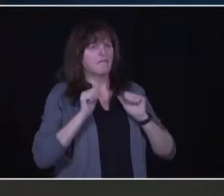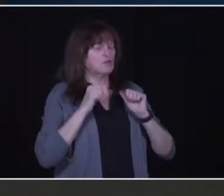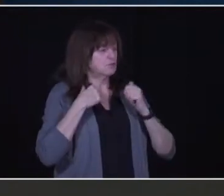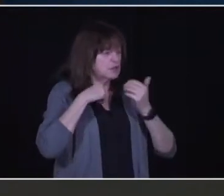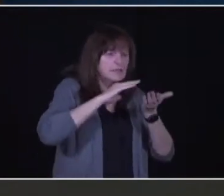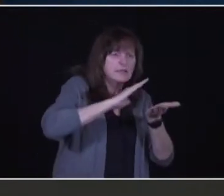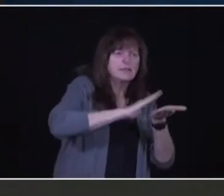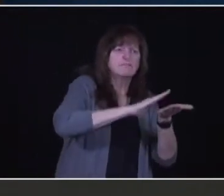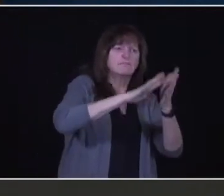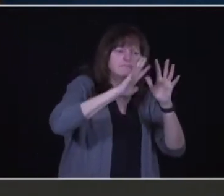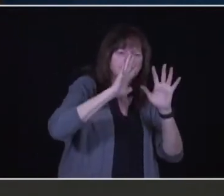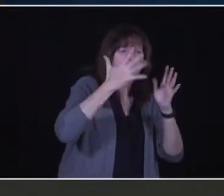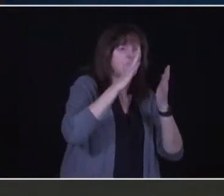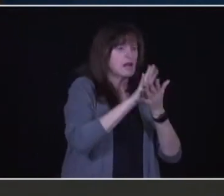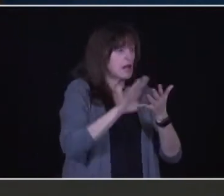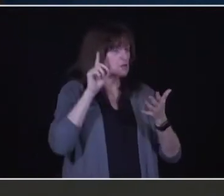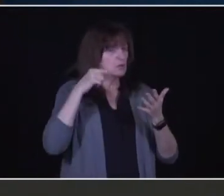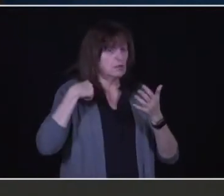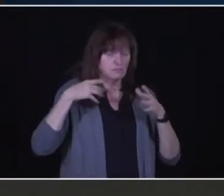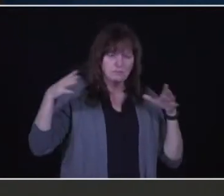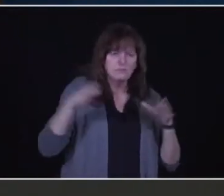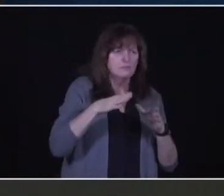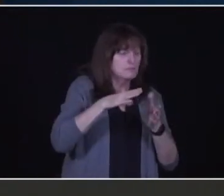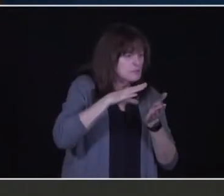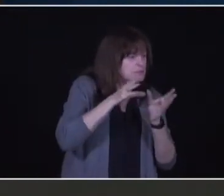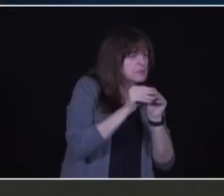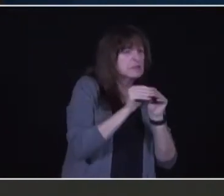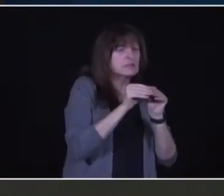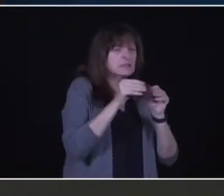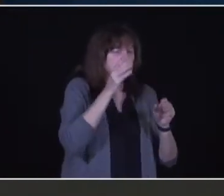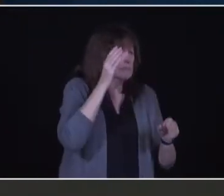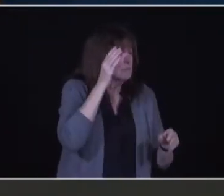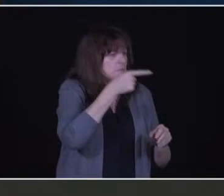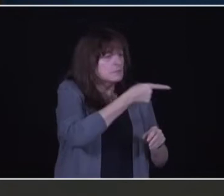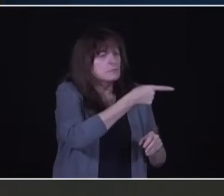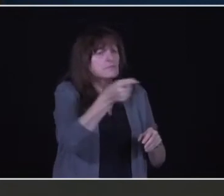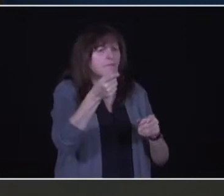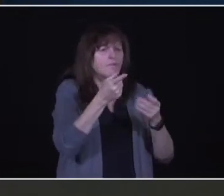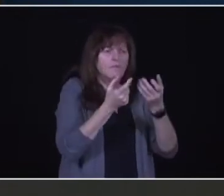I want to thank them for their honesty and guidance. You are the true heels